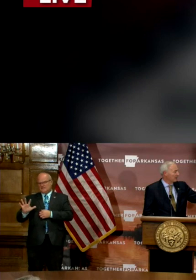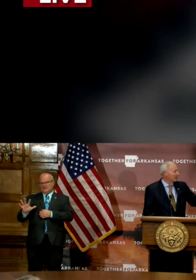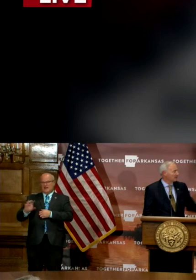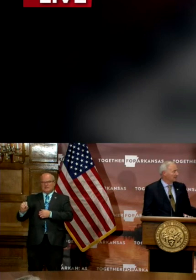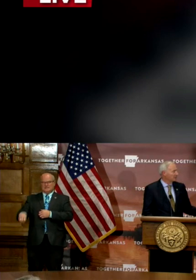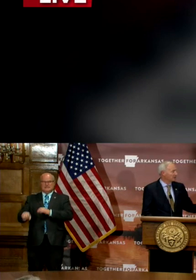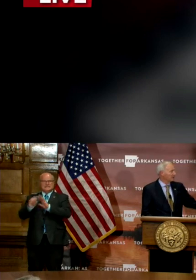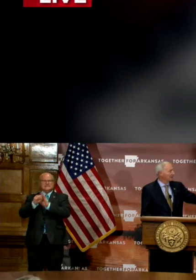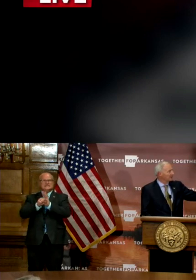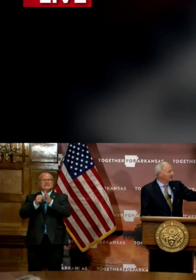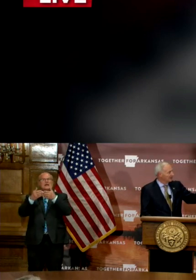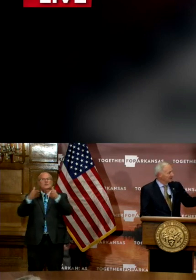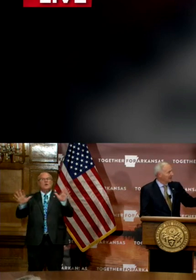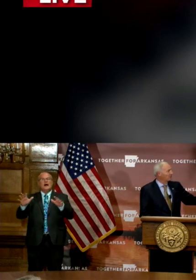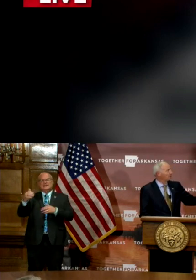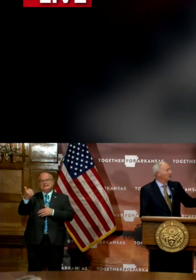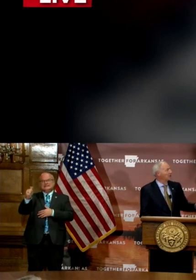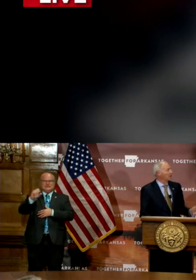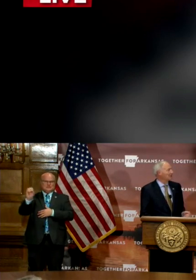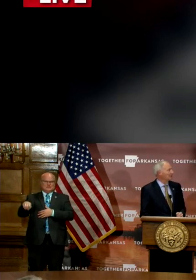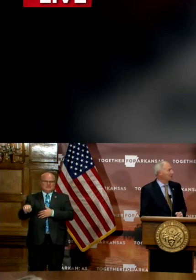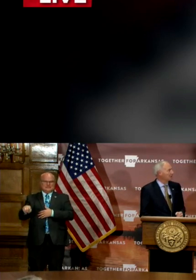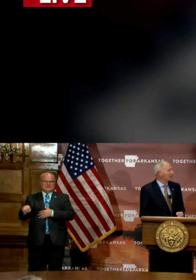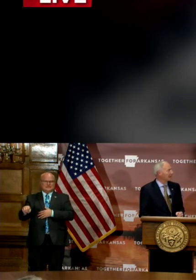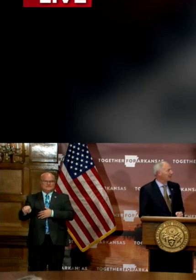OCCUPIED BY COVID PATIENTS BUT THAT'S DOWN IN THE SOUTHEAST TO